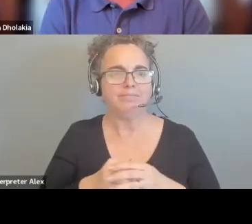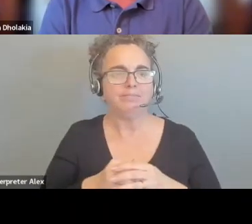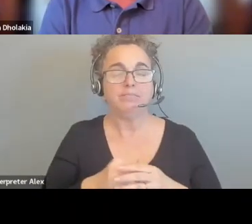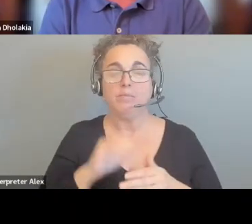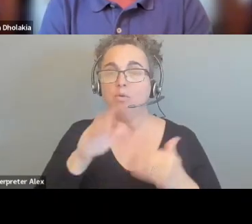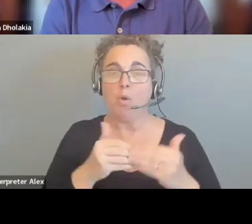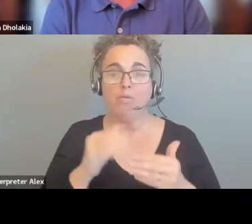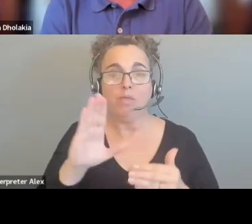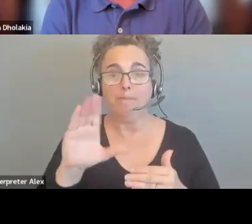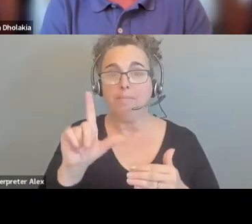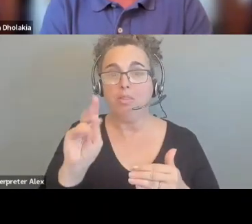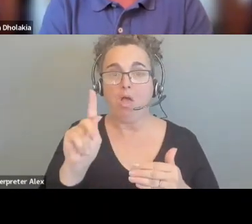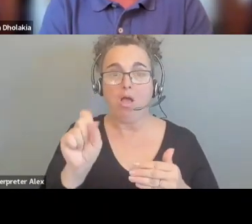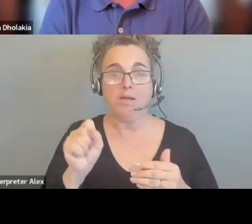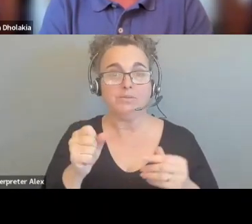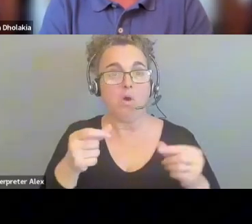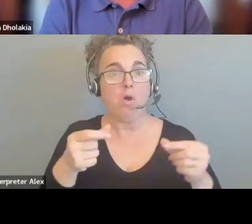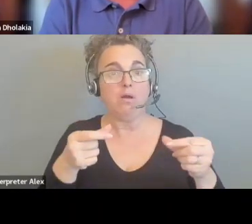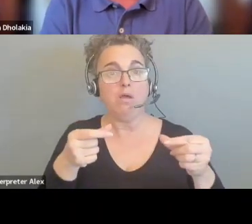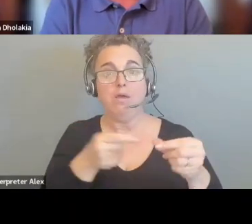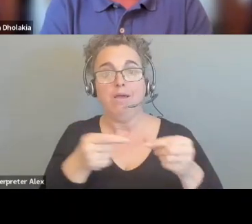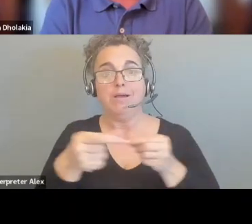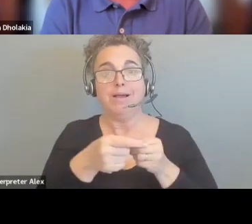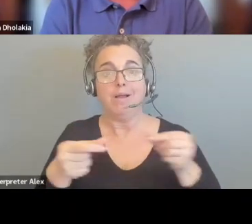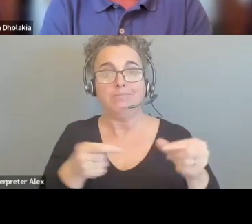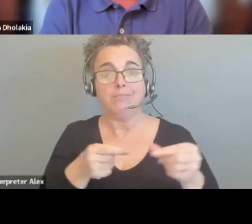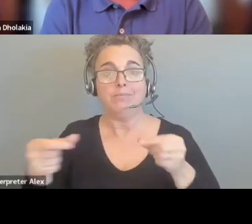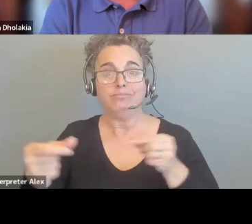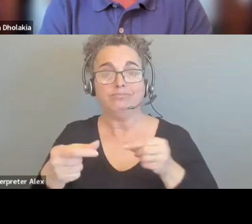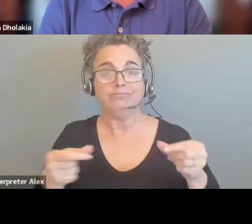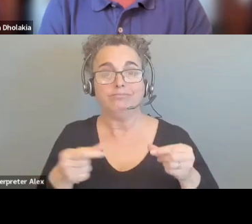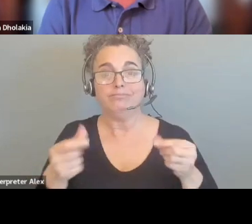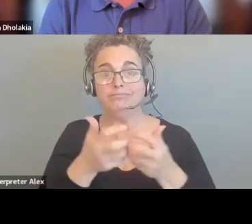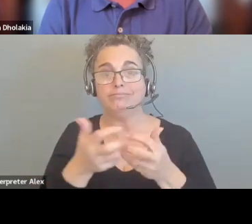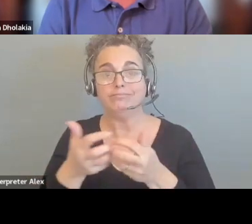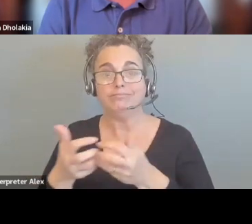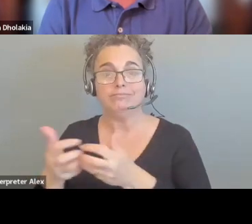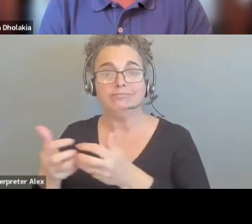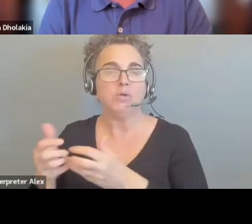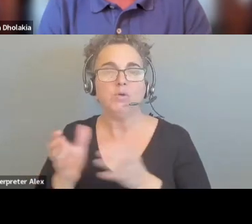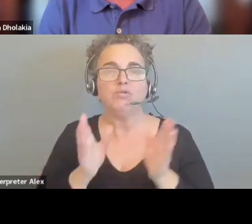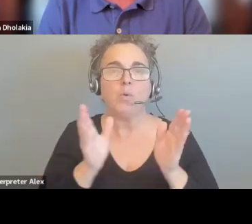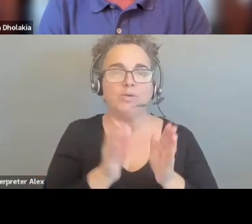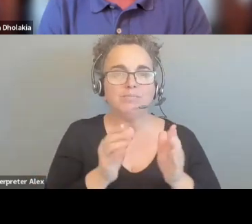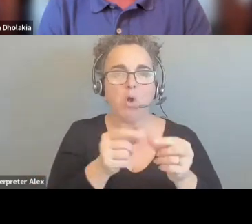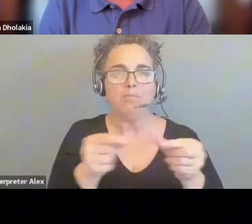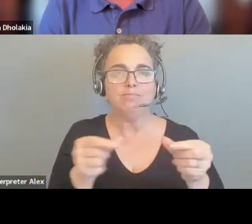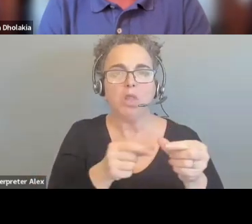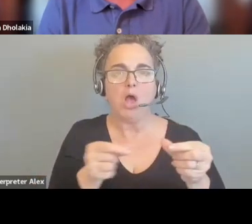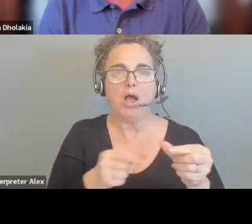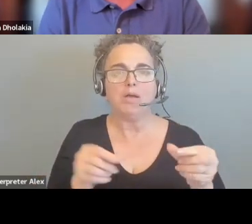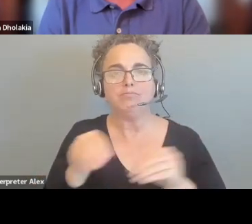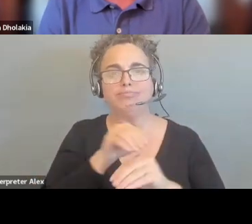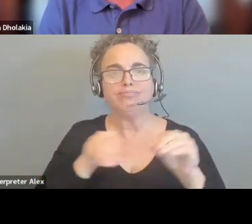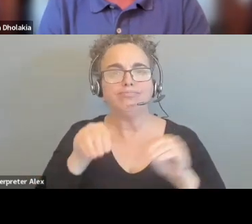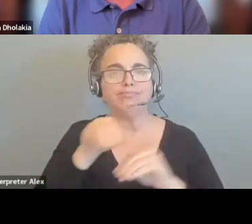with each other and are compatible, allowing for a small set of blocks to create many different types of lesson plans.